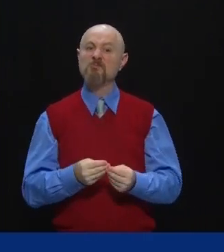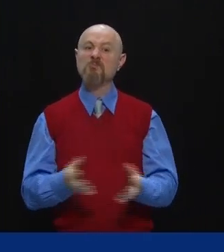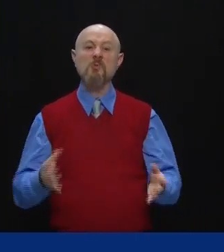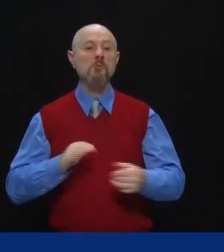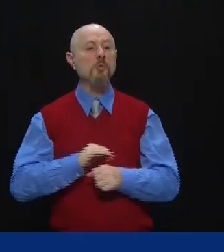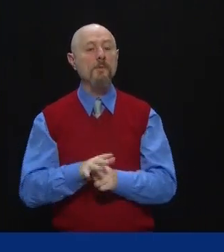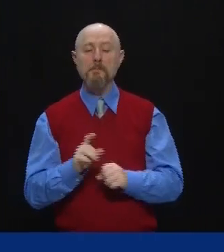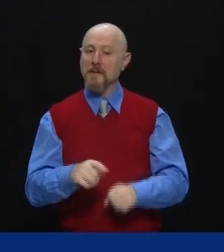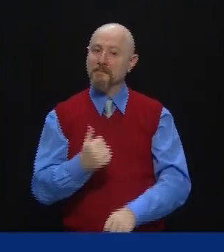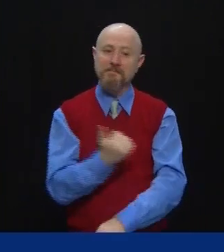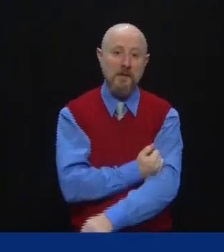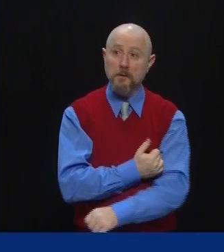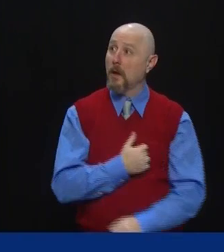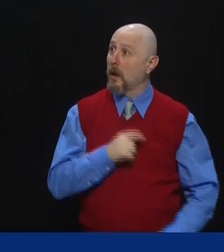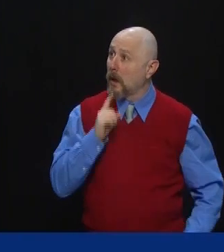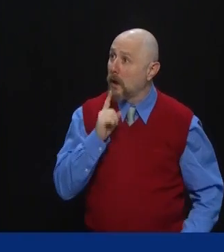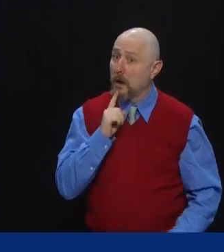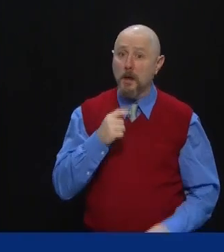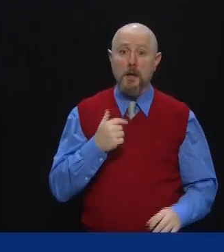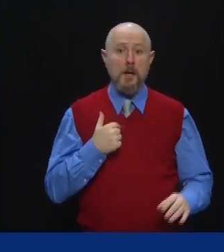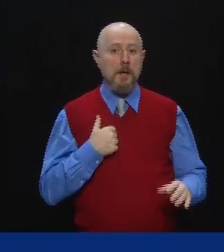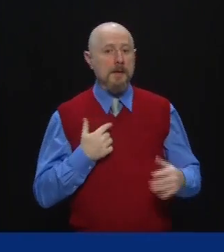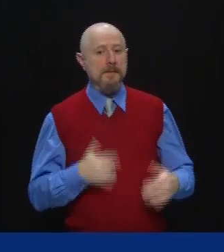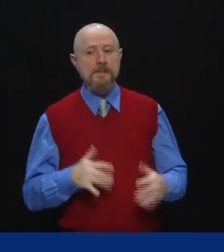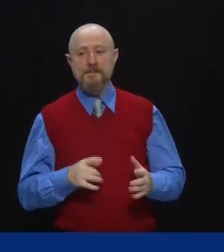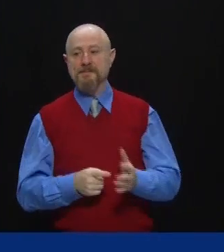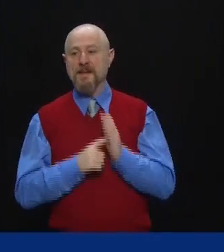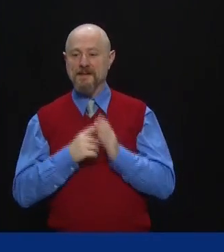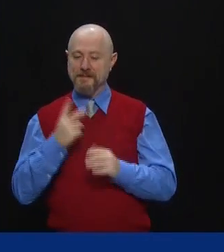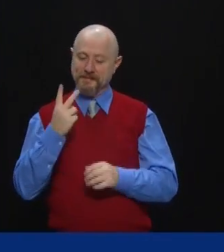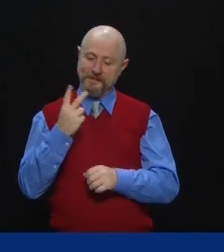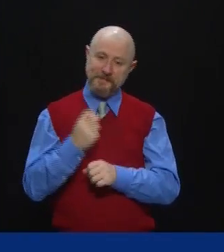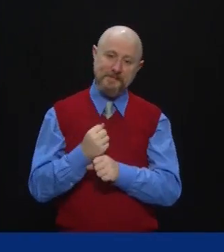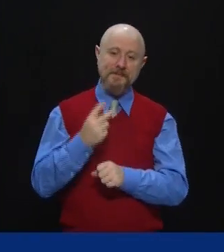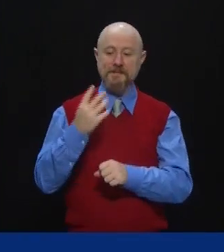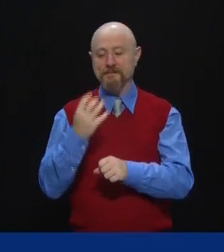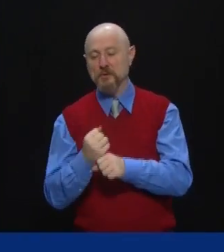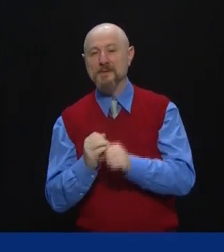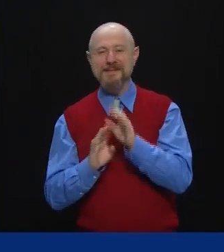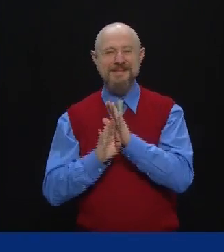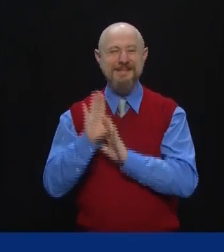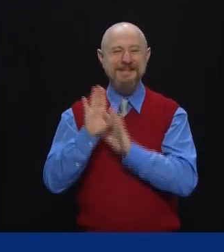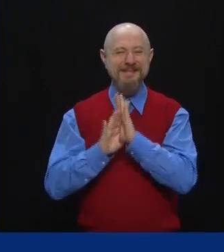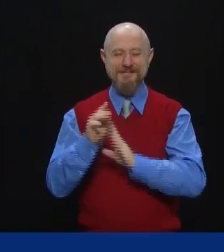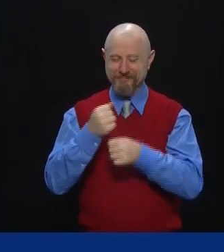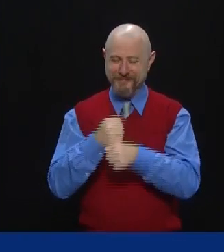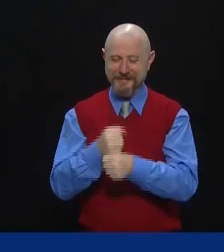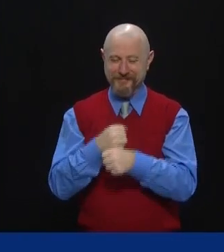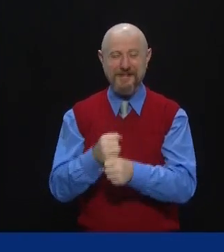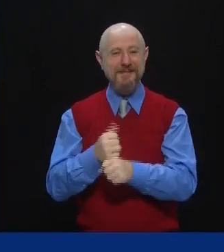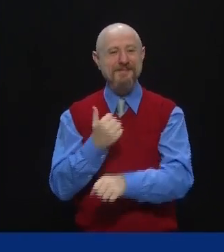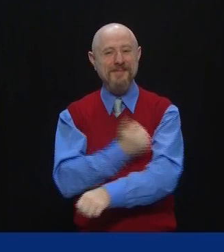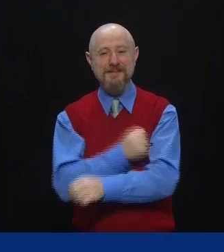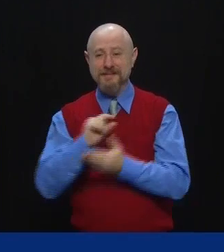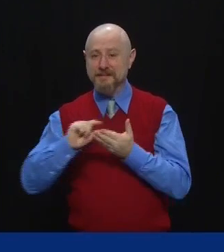2020, AND WE WERE FIRST TOLD THE WAY OUT OF THIS PANDEMIC WHICH IS ALL NEW TO EVERYONE, WAS TO HAVE VACCINATIONS, BUT NORMALLY